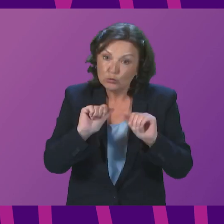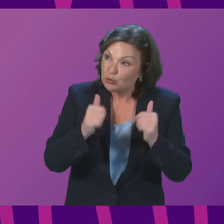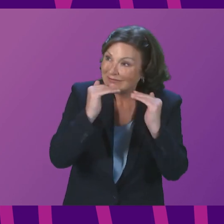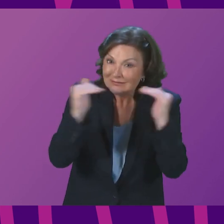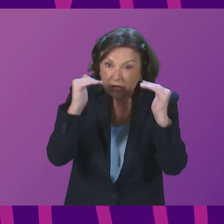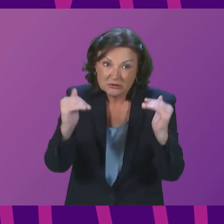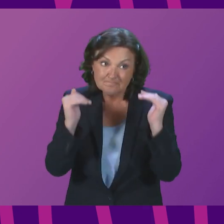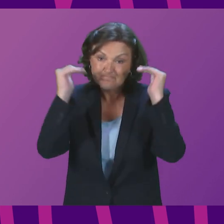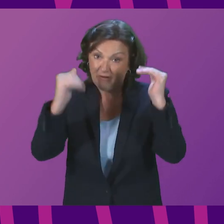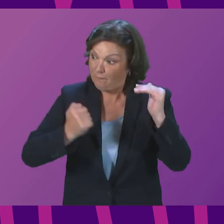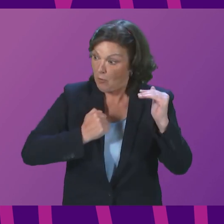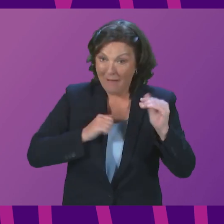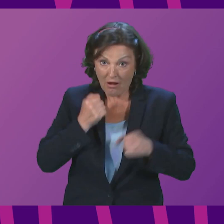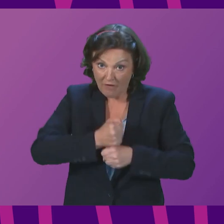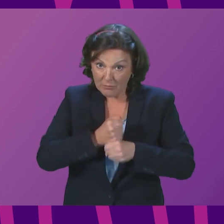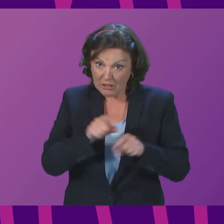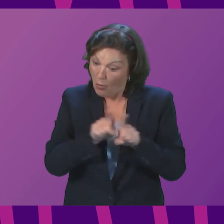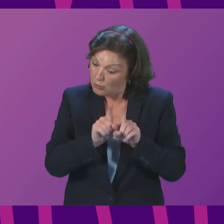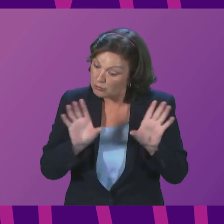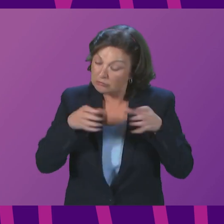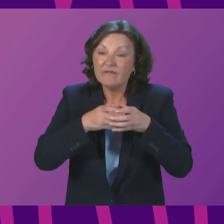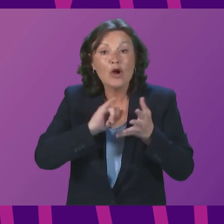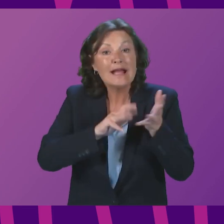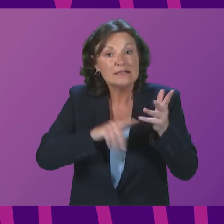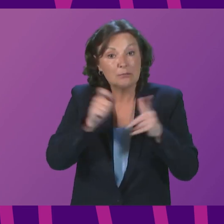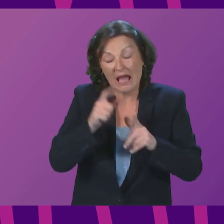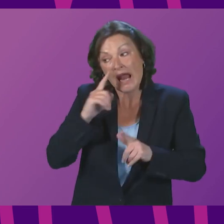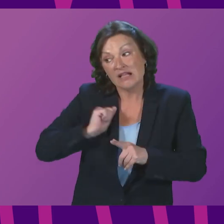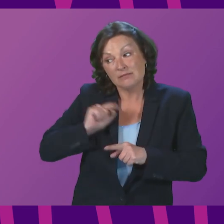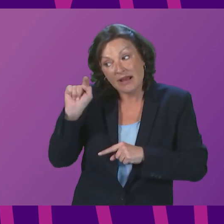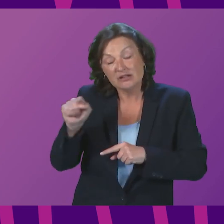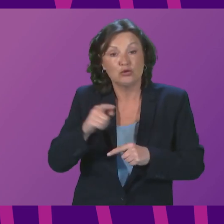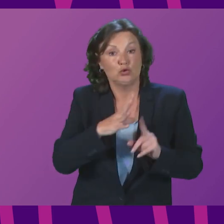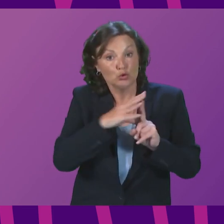I think that every organisation, including all political parties, has an obligation to do likewise.